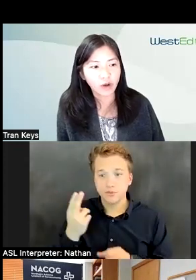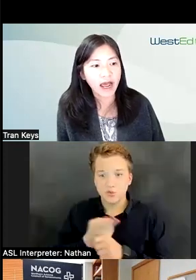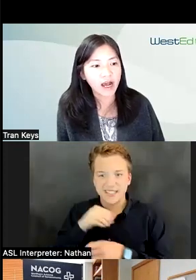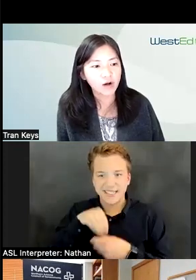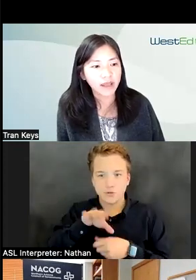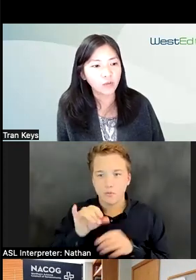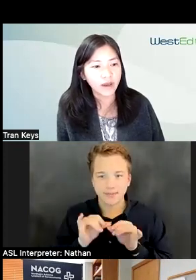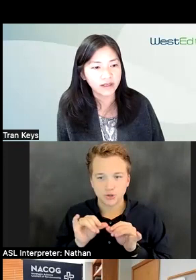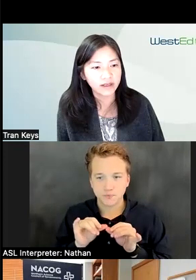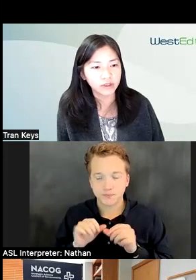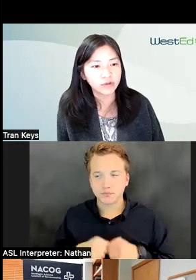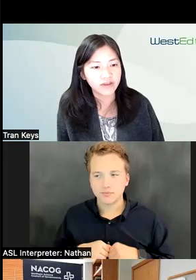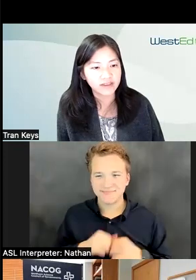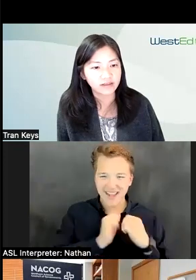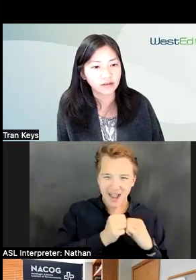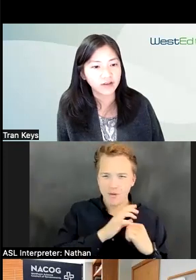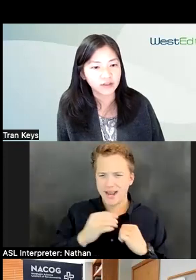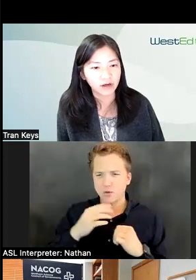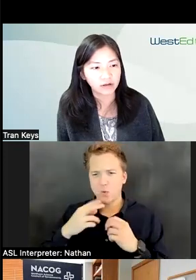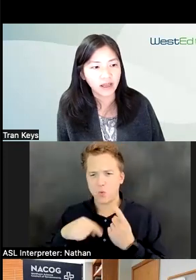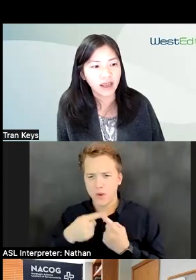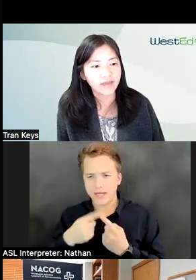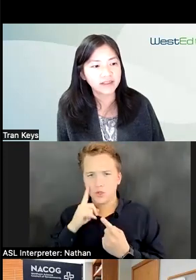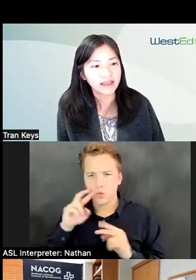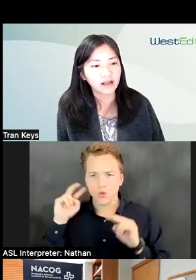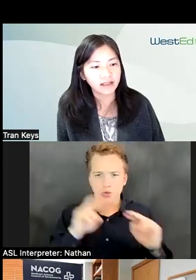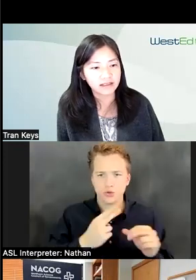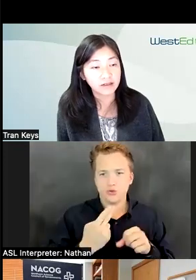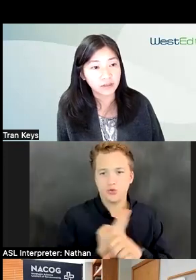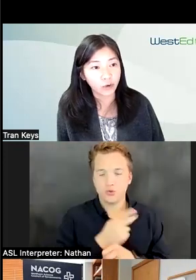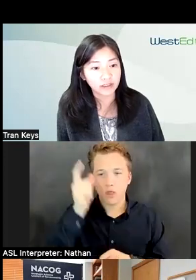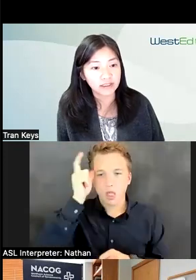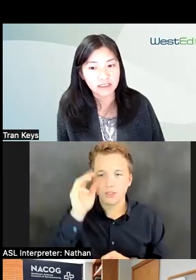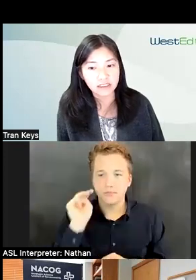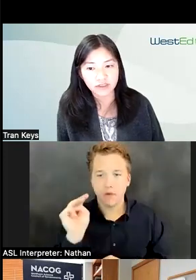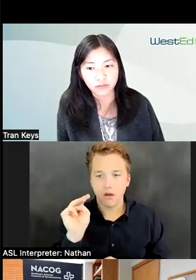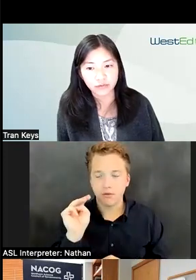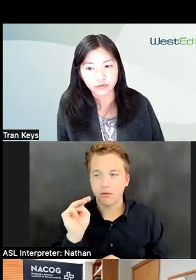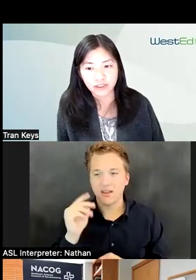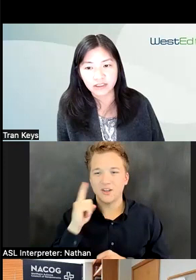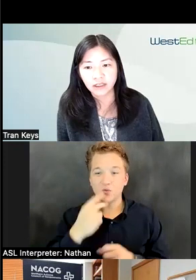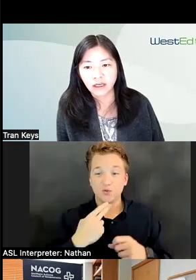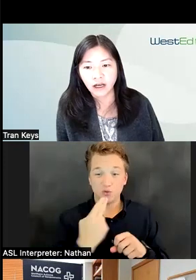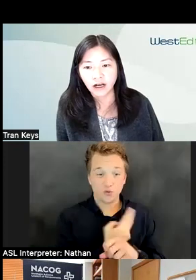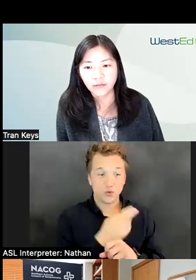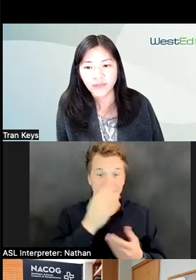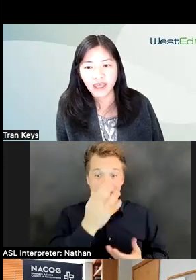So, how and when will you revisit the logic model and the data collected to support continuous improvement?